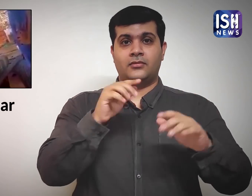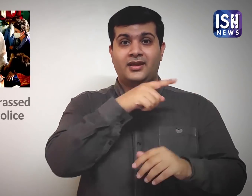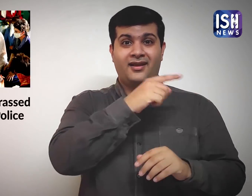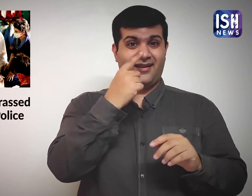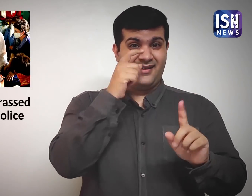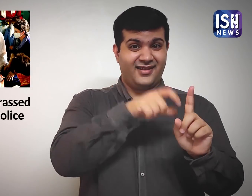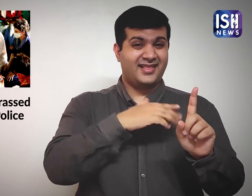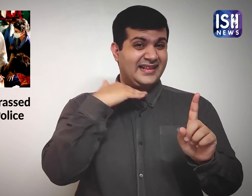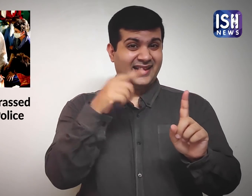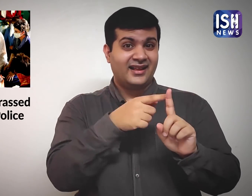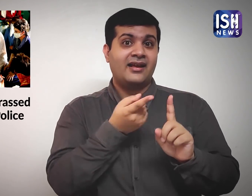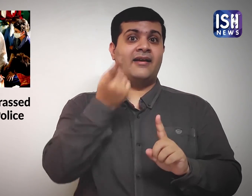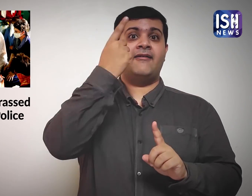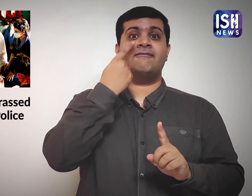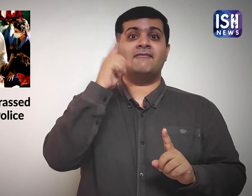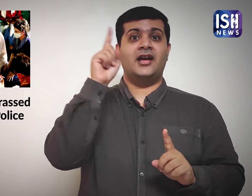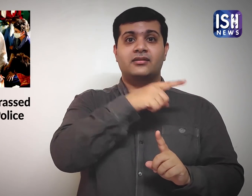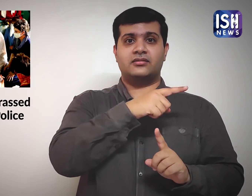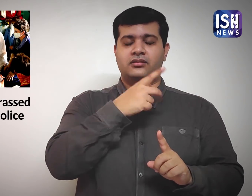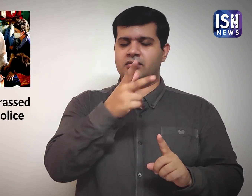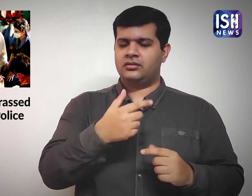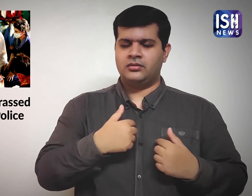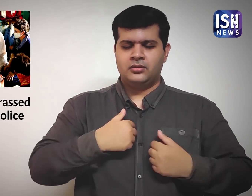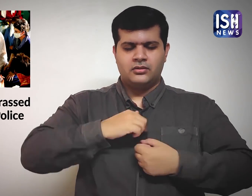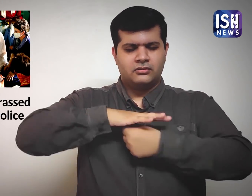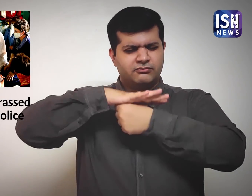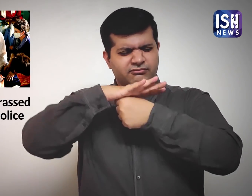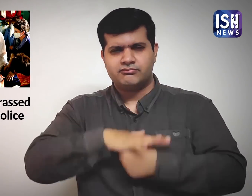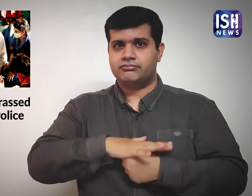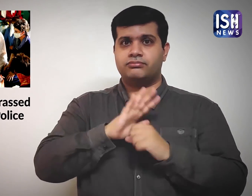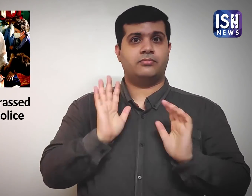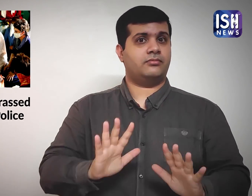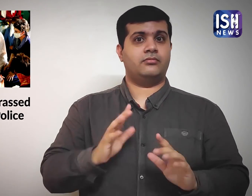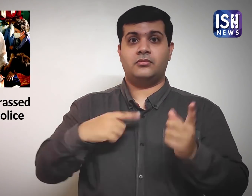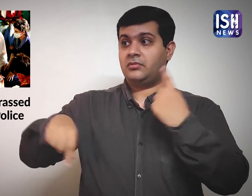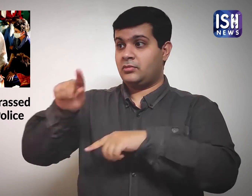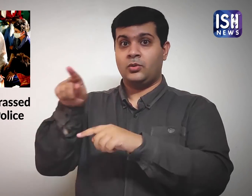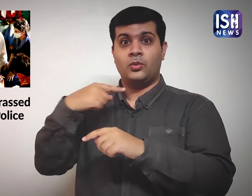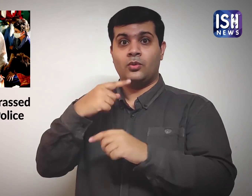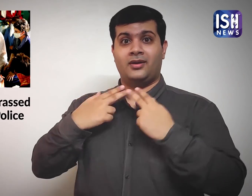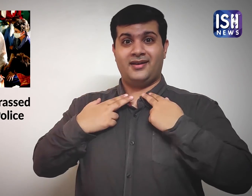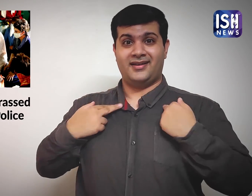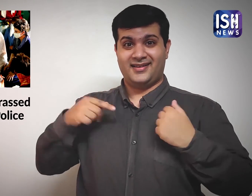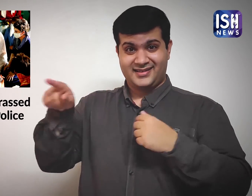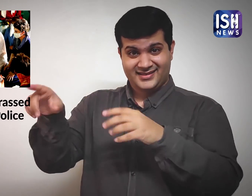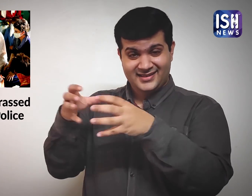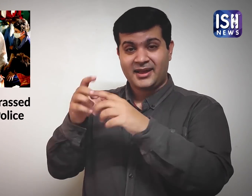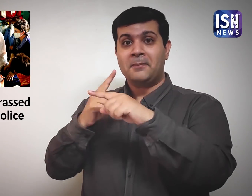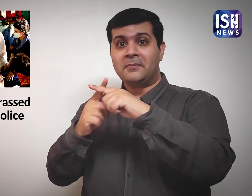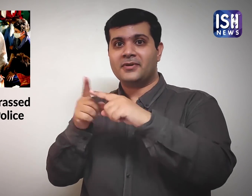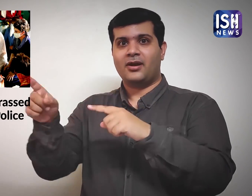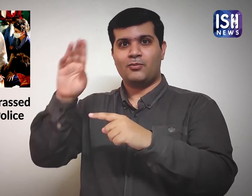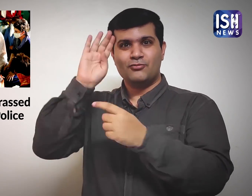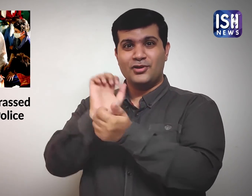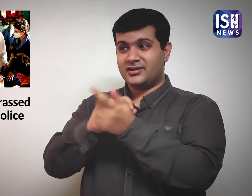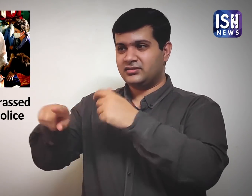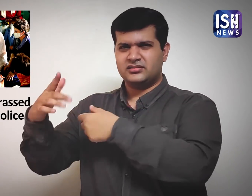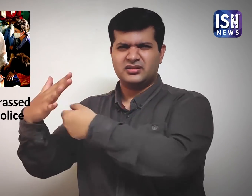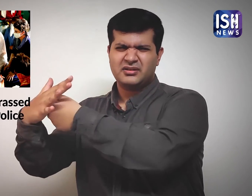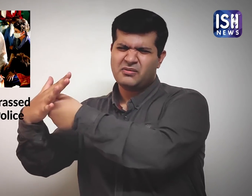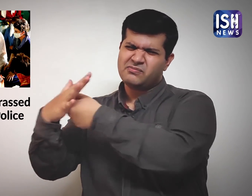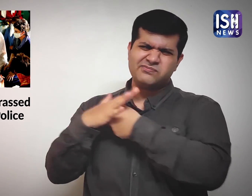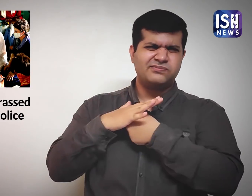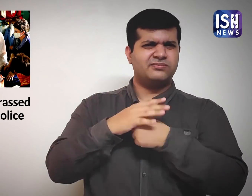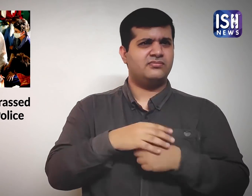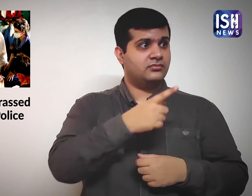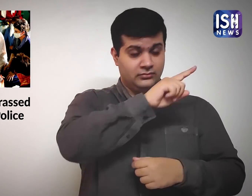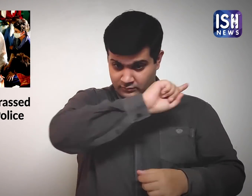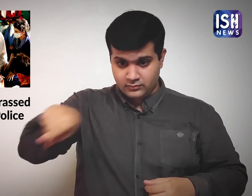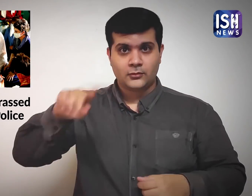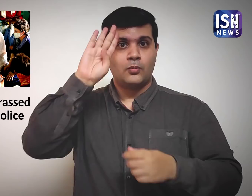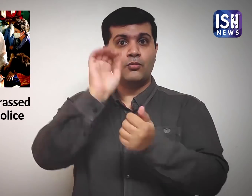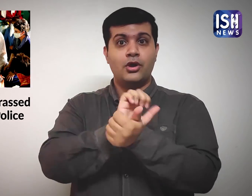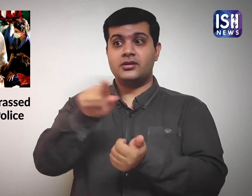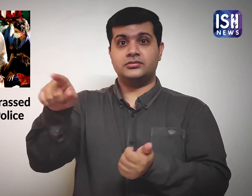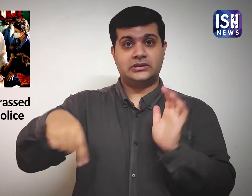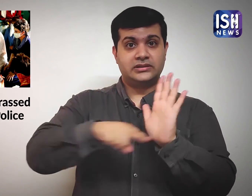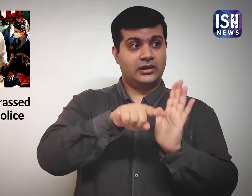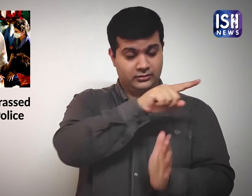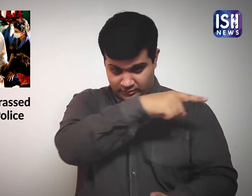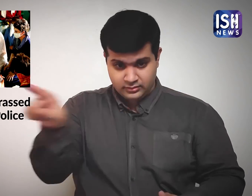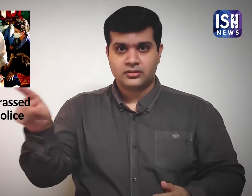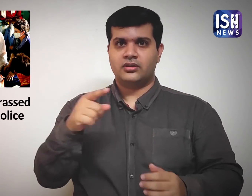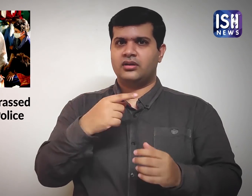The victim’s father claimed he was “pressured” into going to a police station to sign a document.